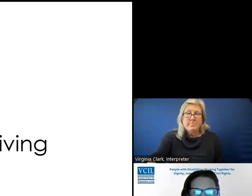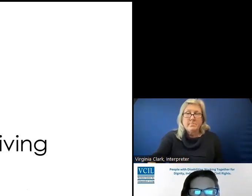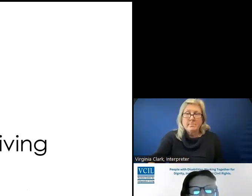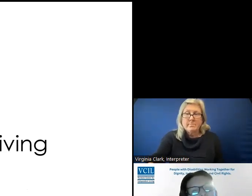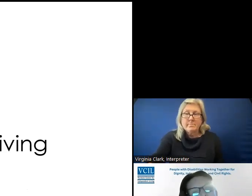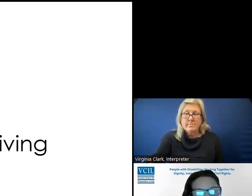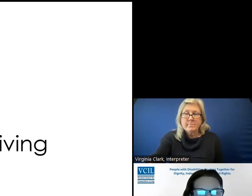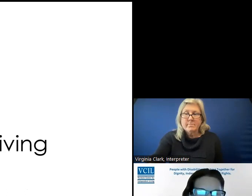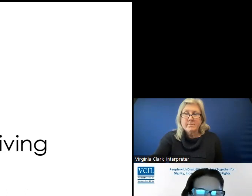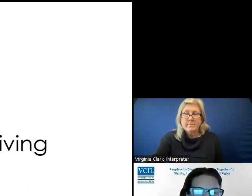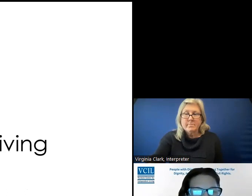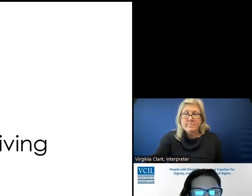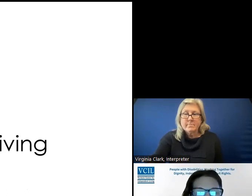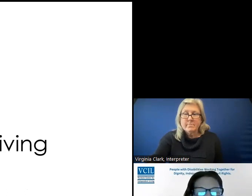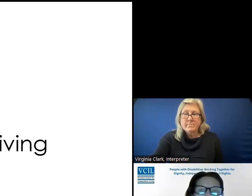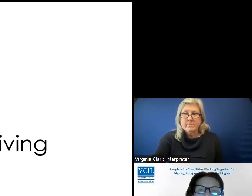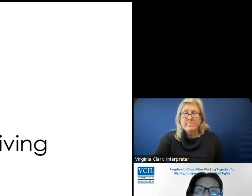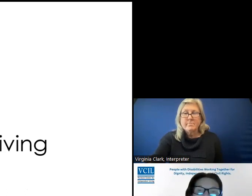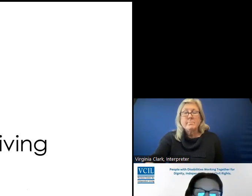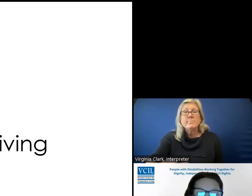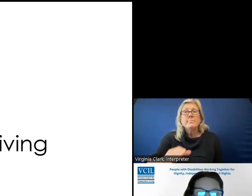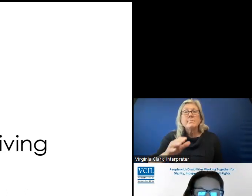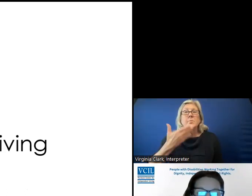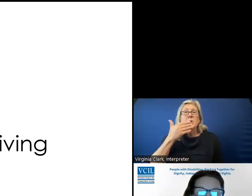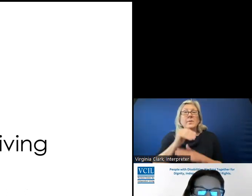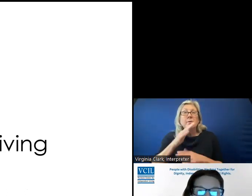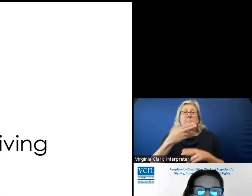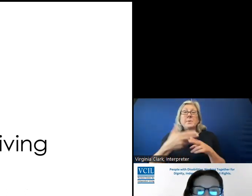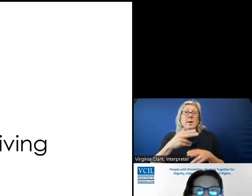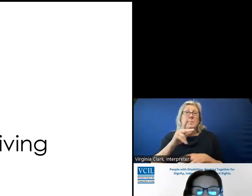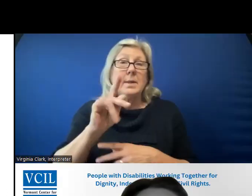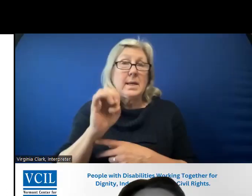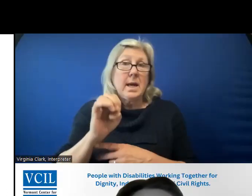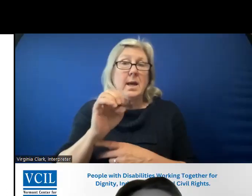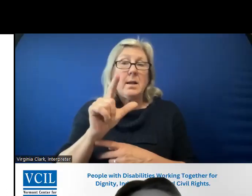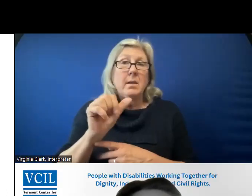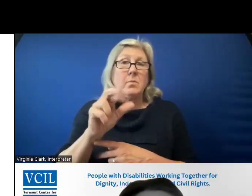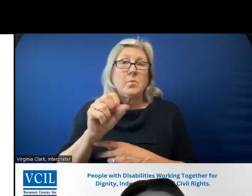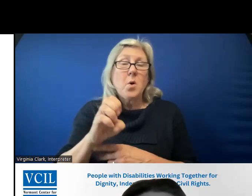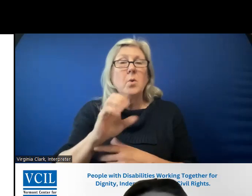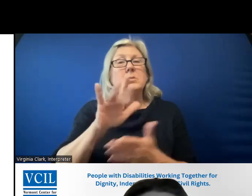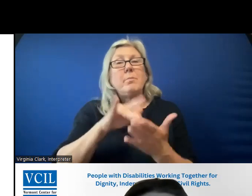Good evening, my name is Kate Larose, a middle aged white woman with long brown hair